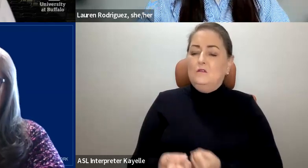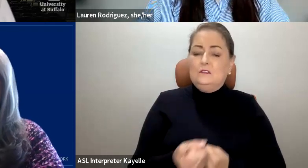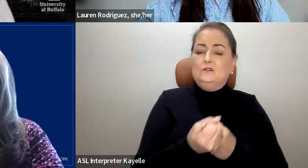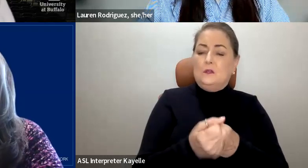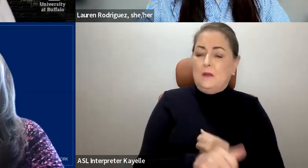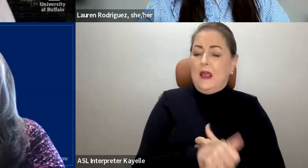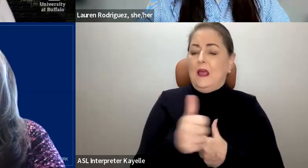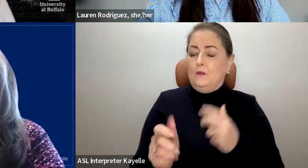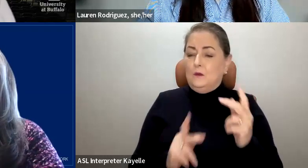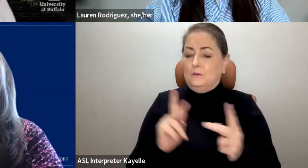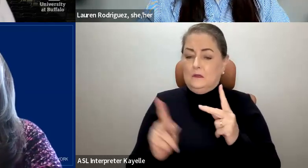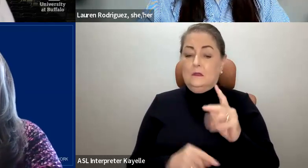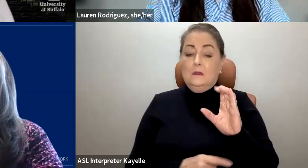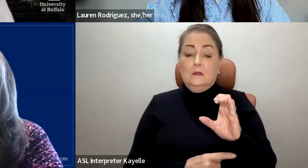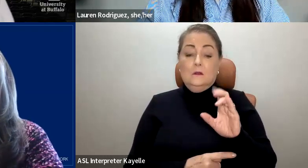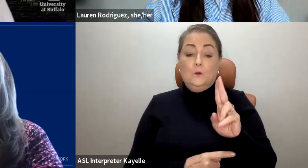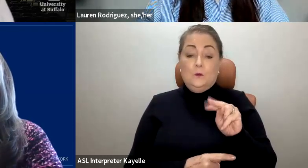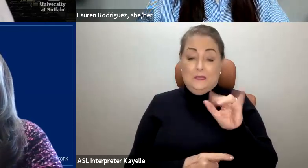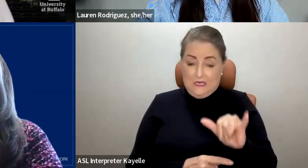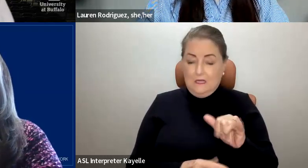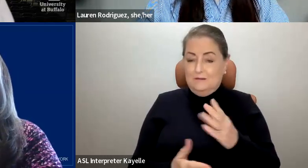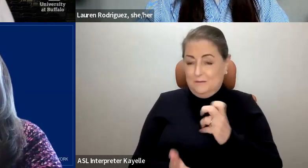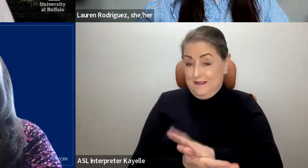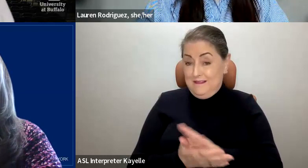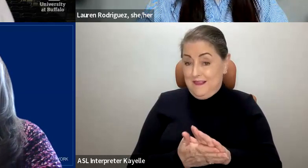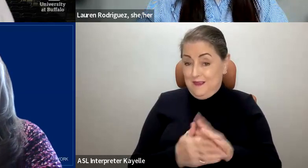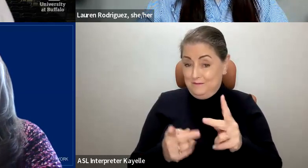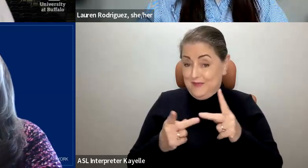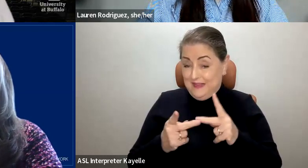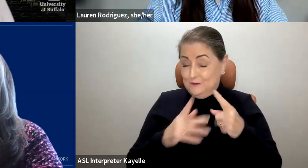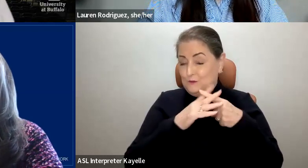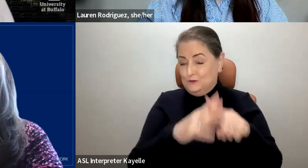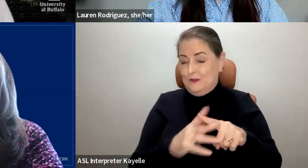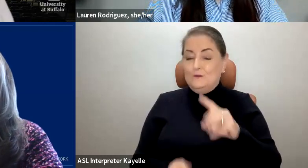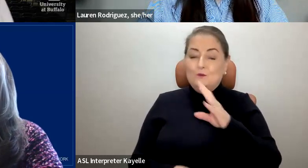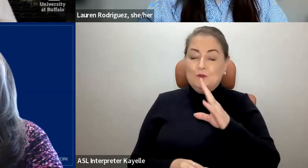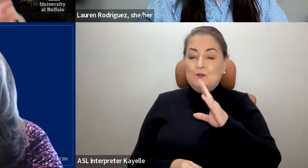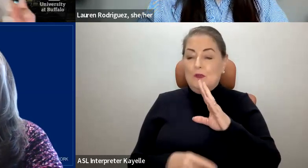I think the CUNY folks might be a nice way to start. We'll talk about that at the end and the question period, you know,